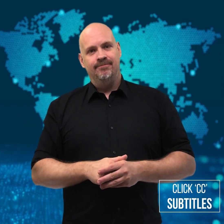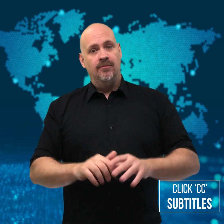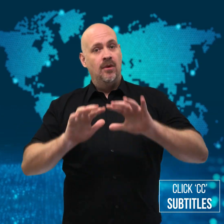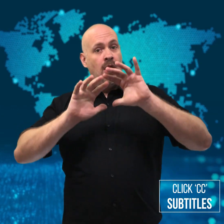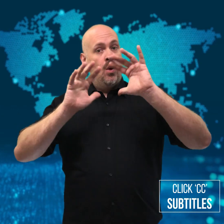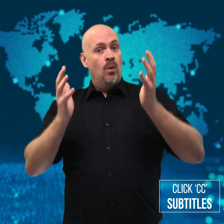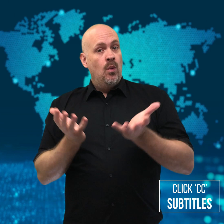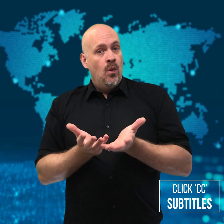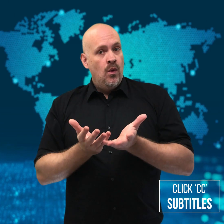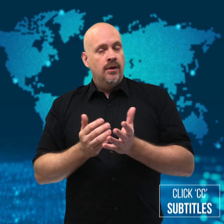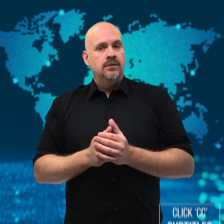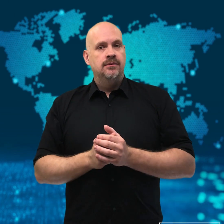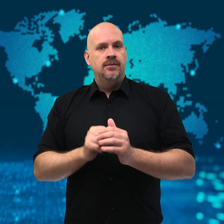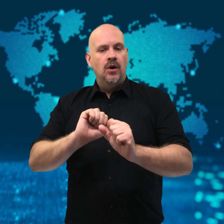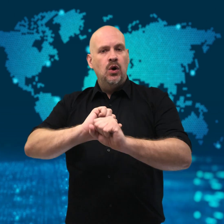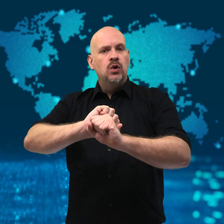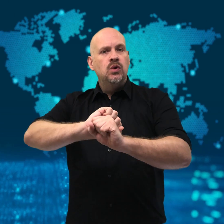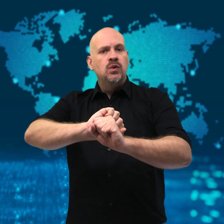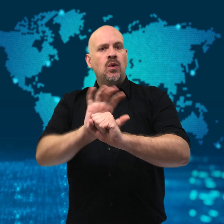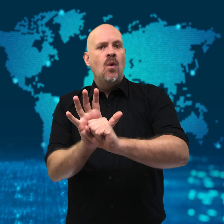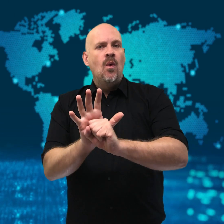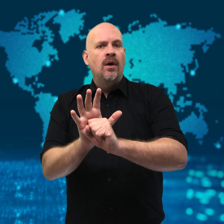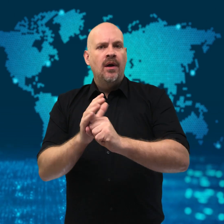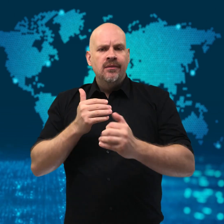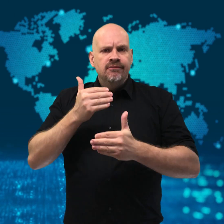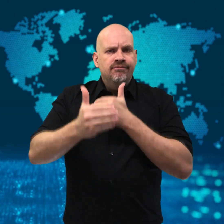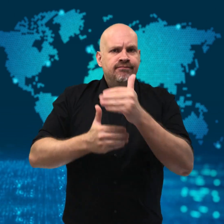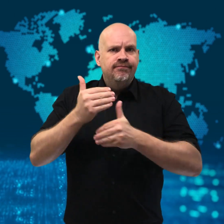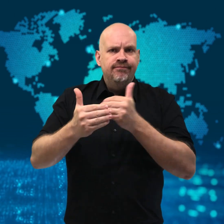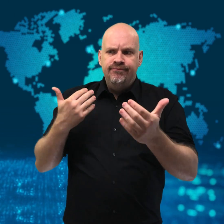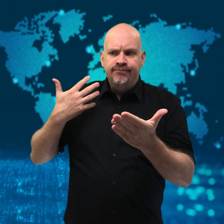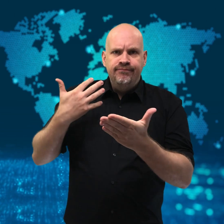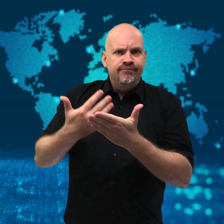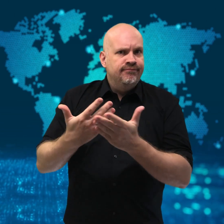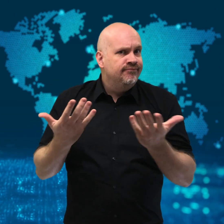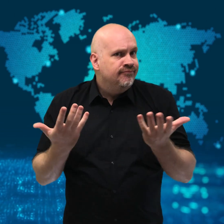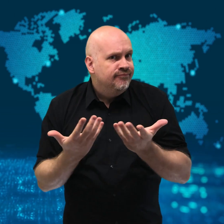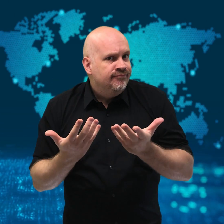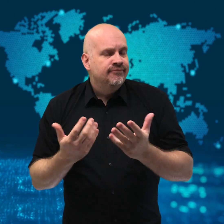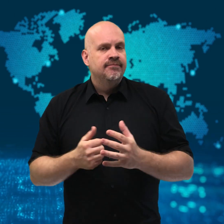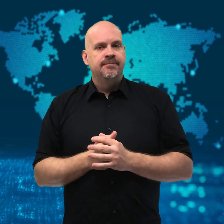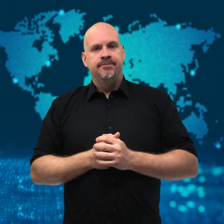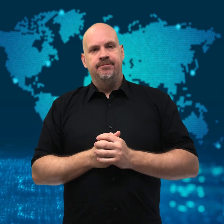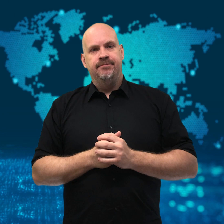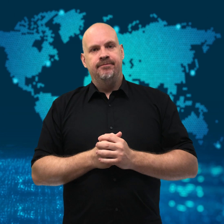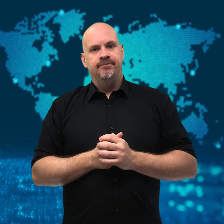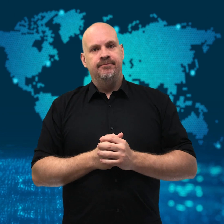COVID-19 update.